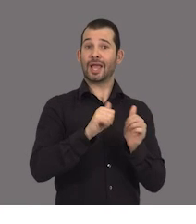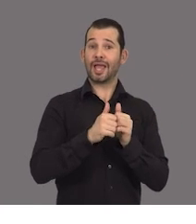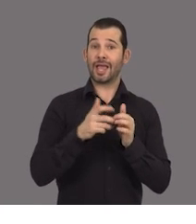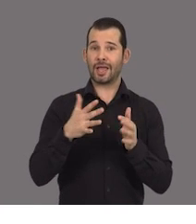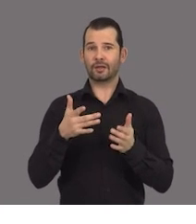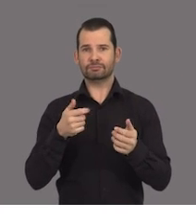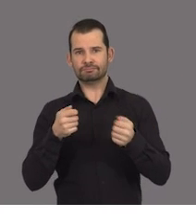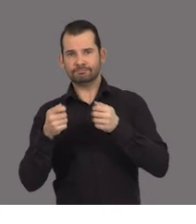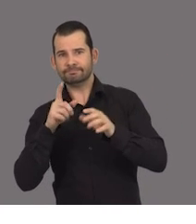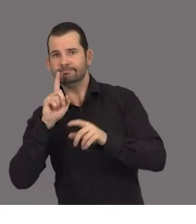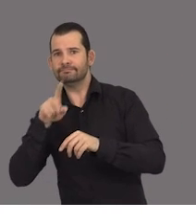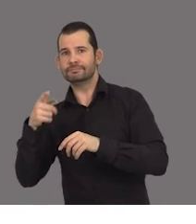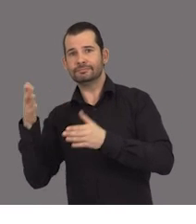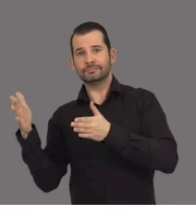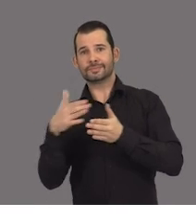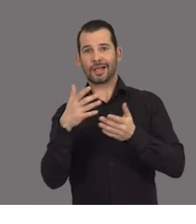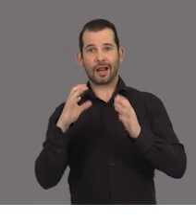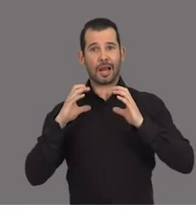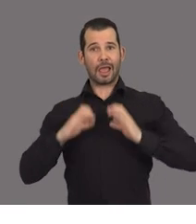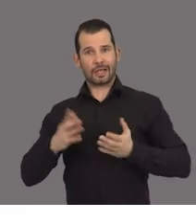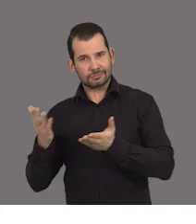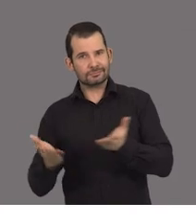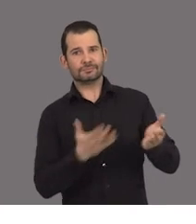directing clients to free tax clinics;